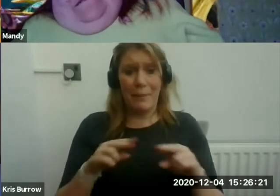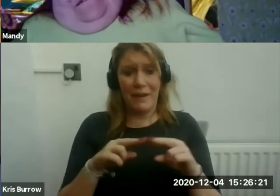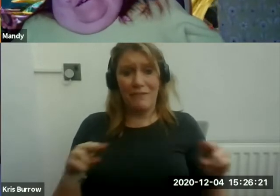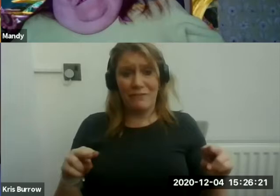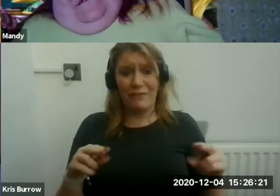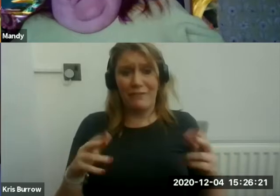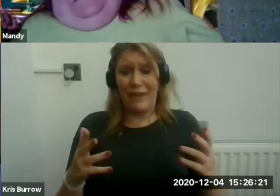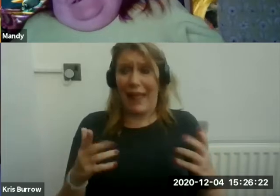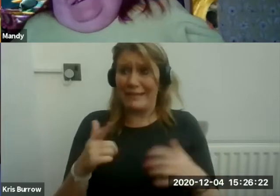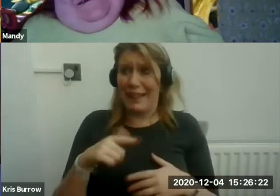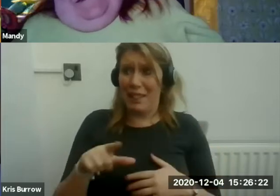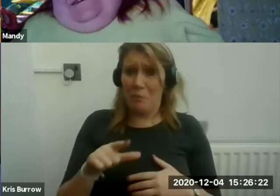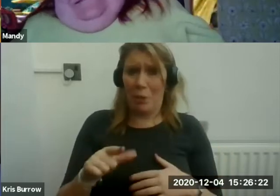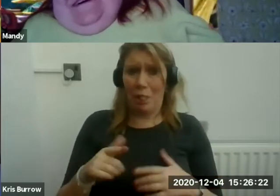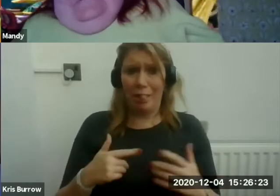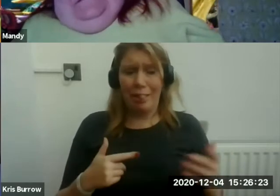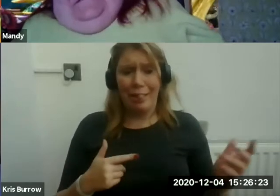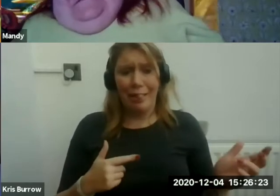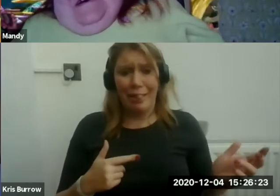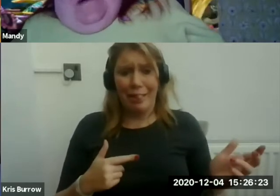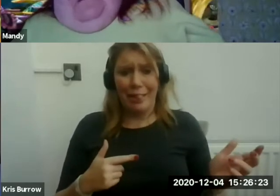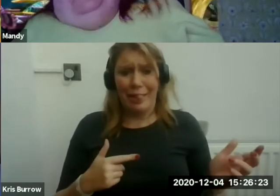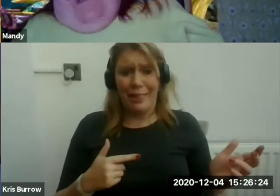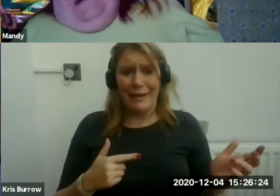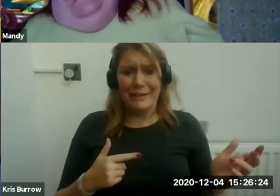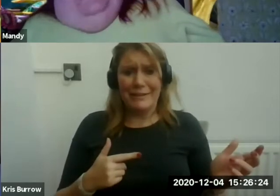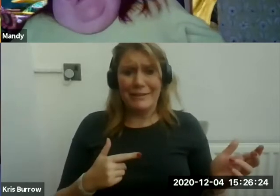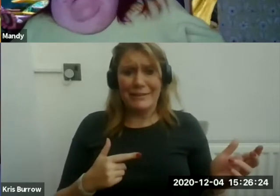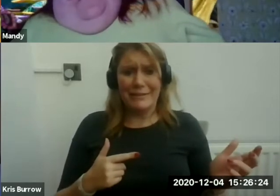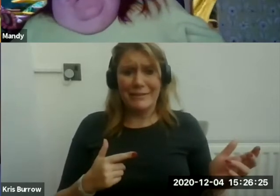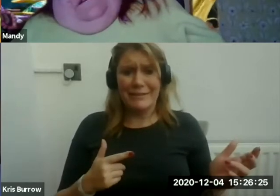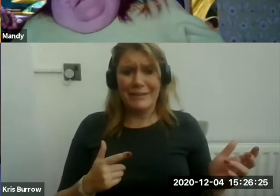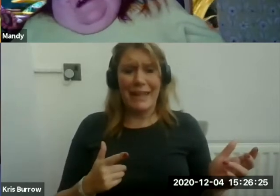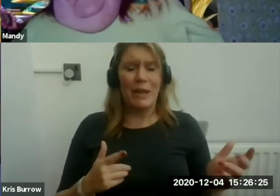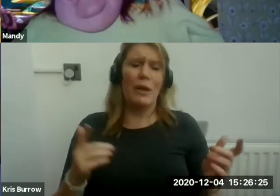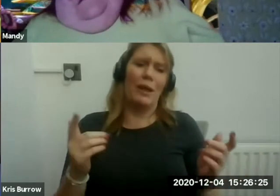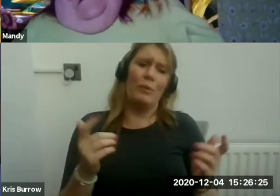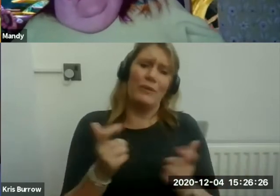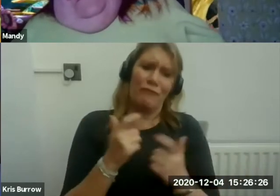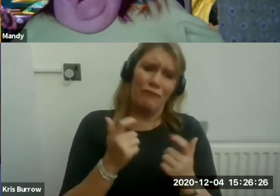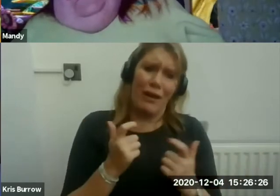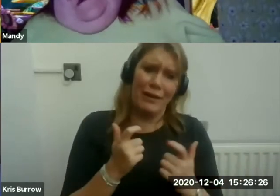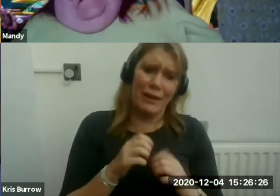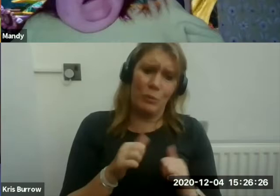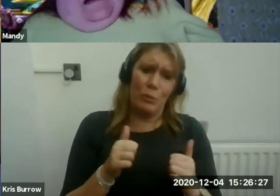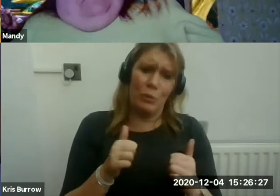I played as well which makes a difference